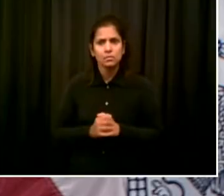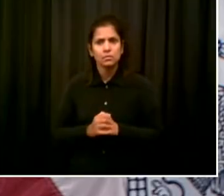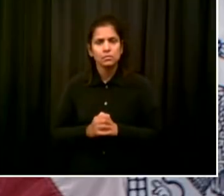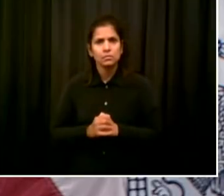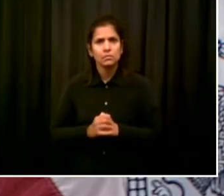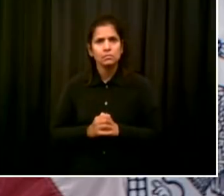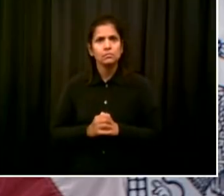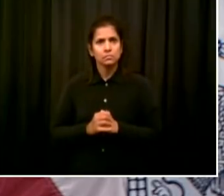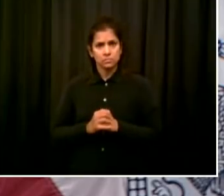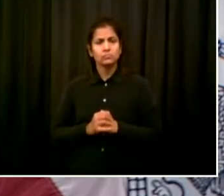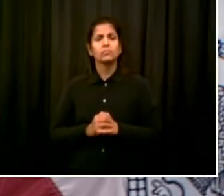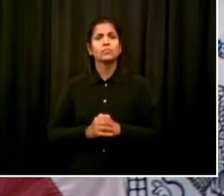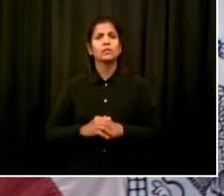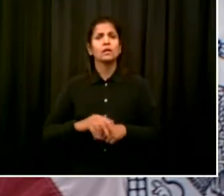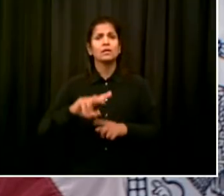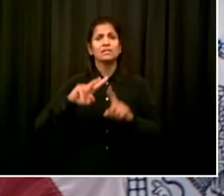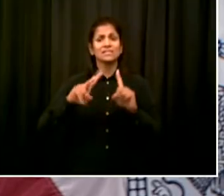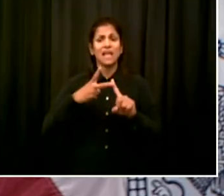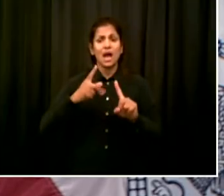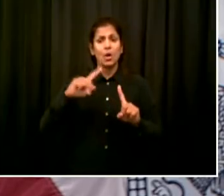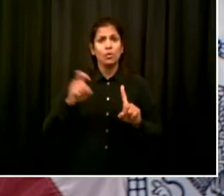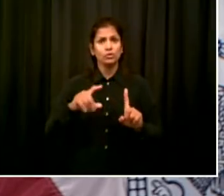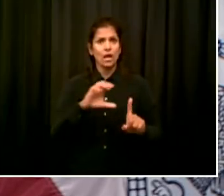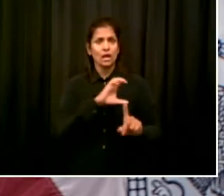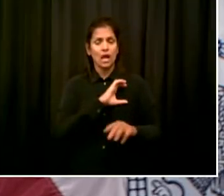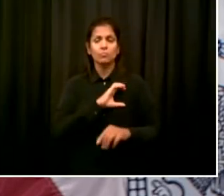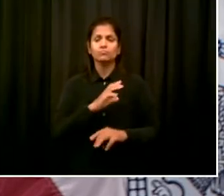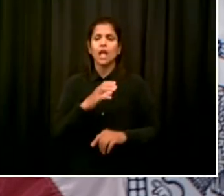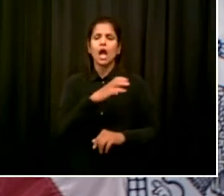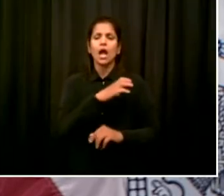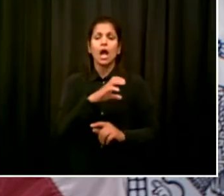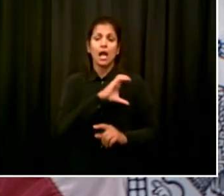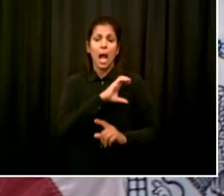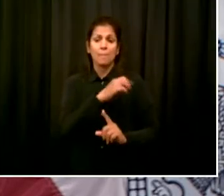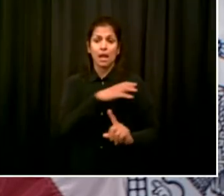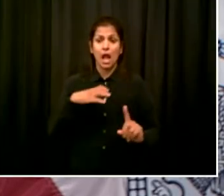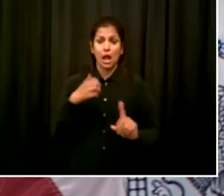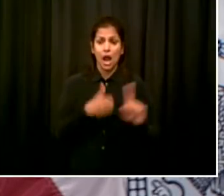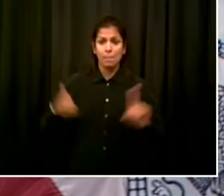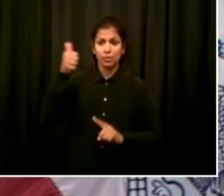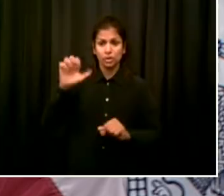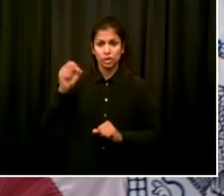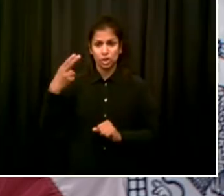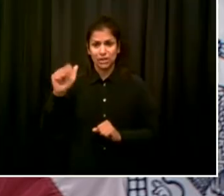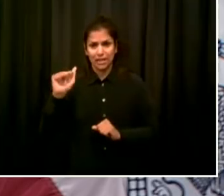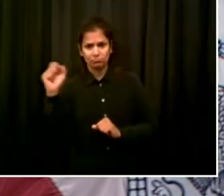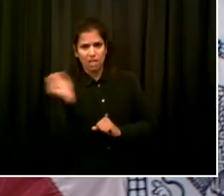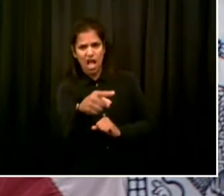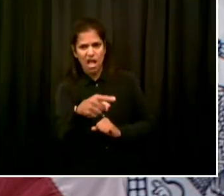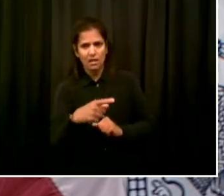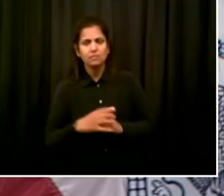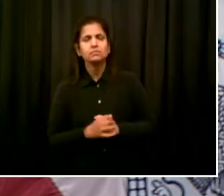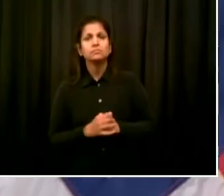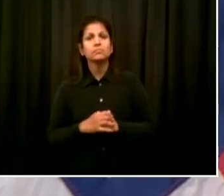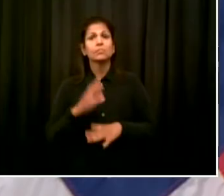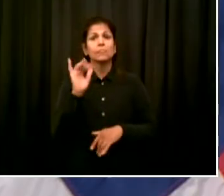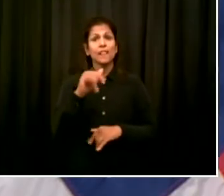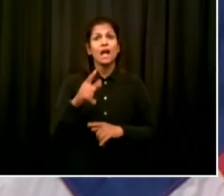WILL CONTIE NUI N RESE UMTHT AWKOR NO MATTER WHAT, THAT IS THE WAY